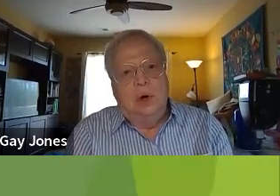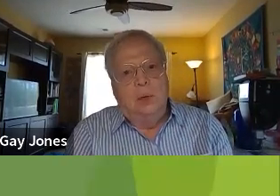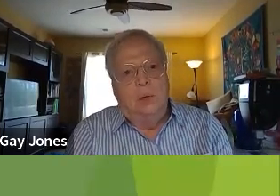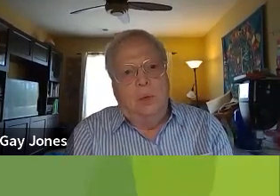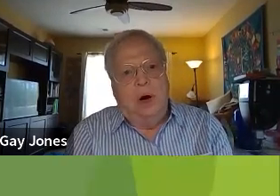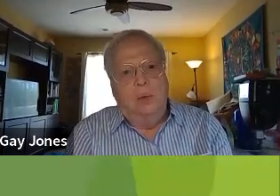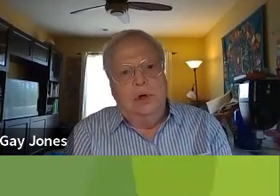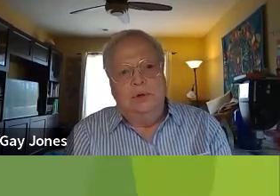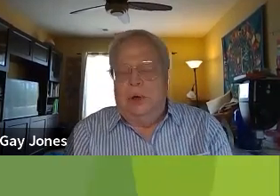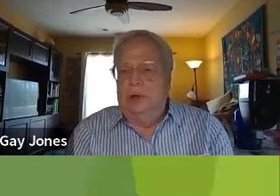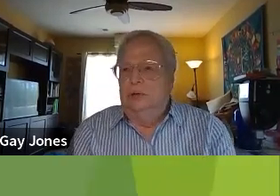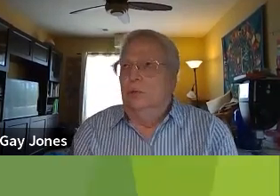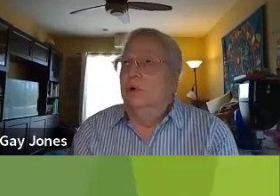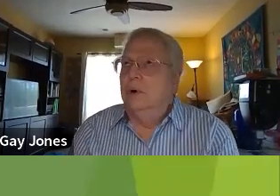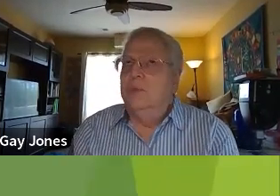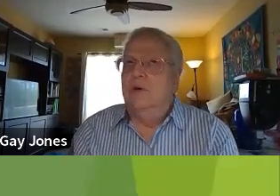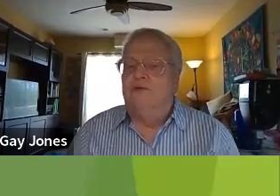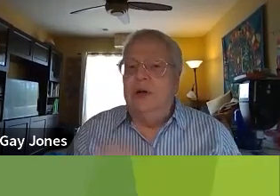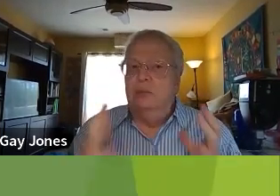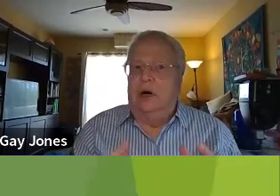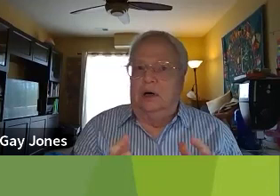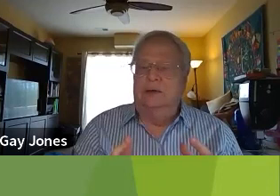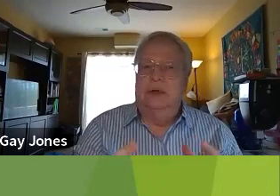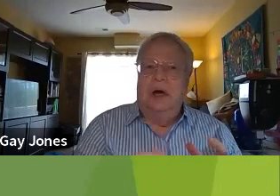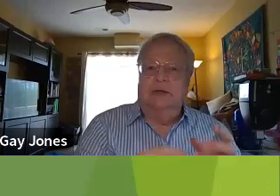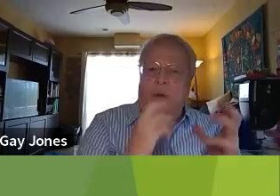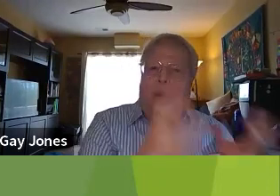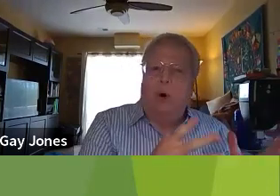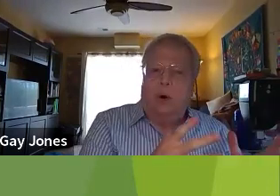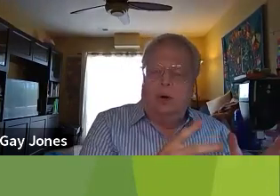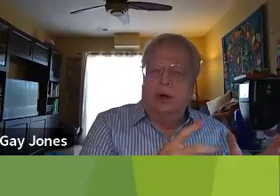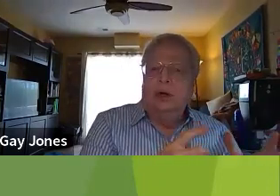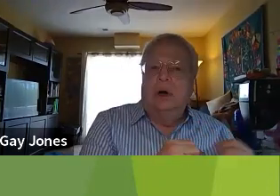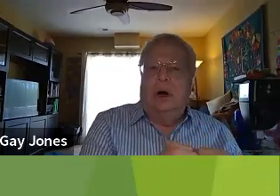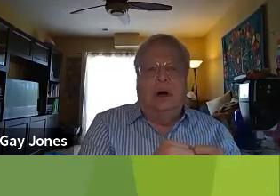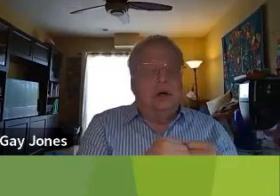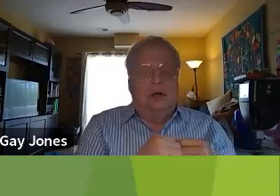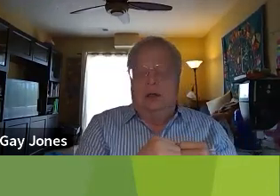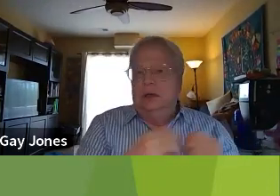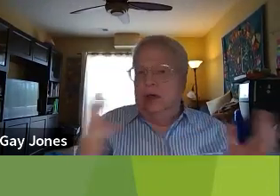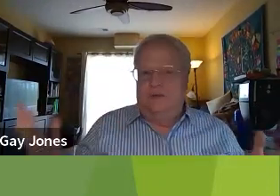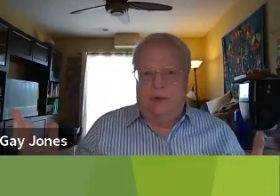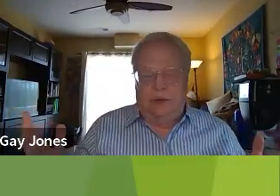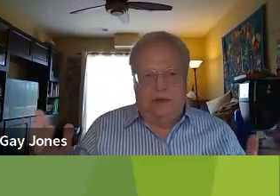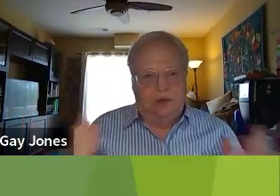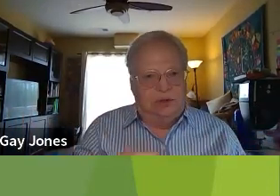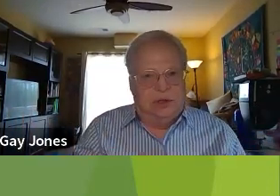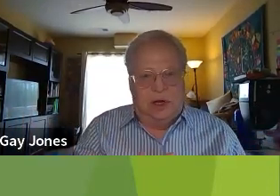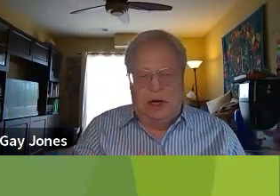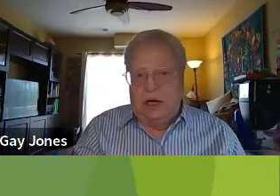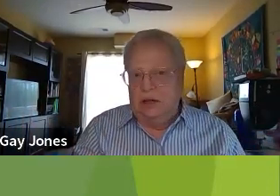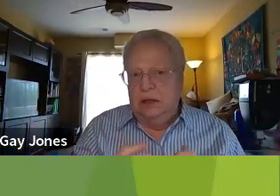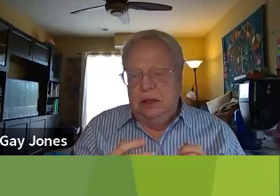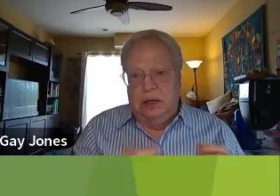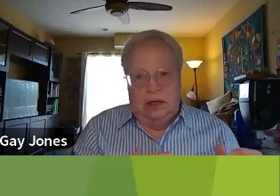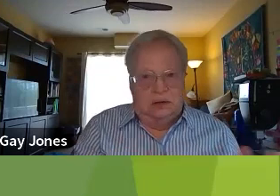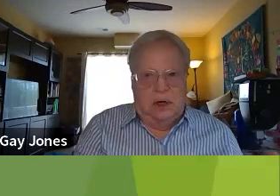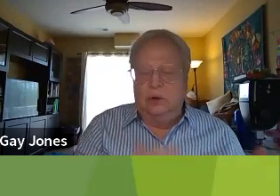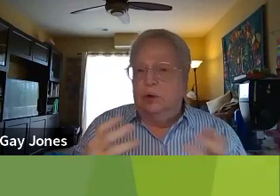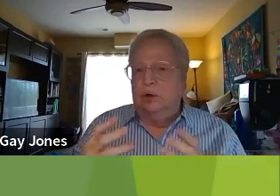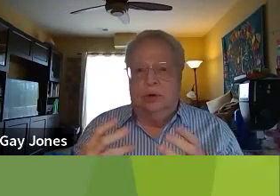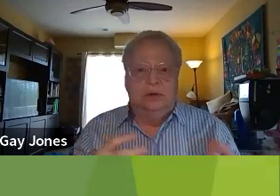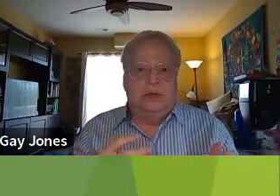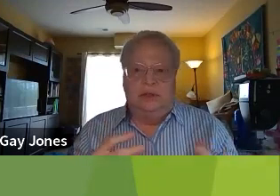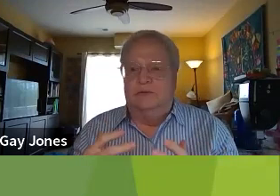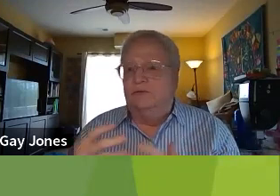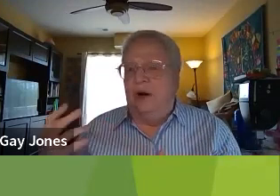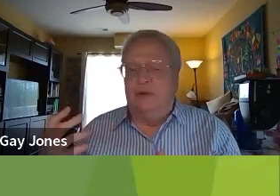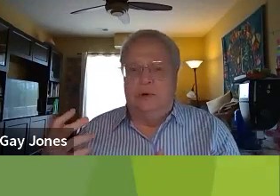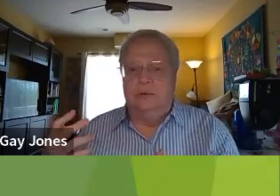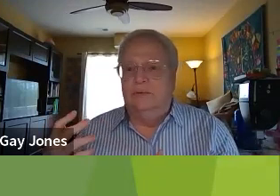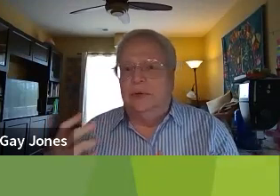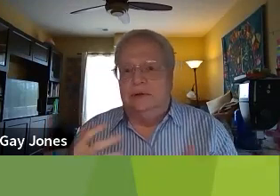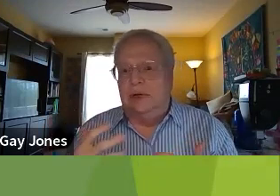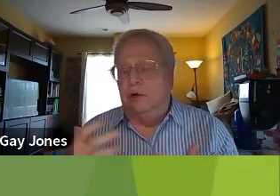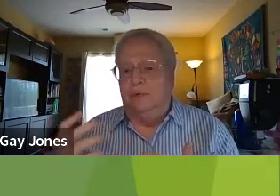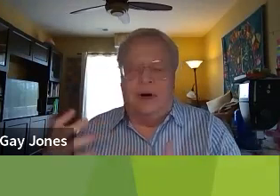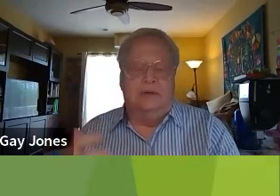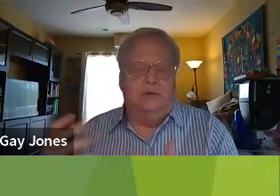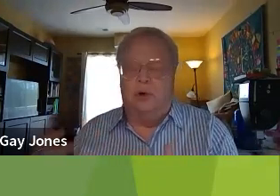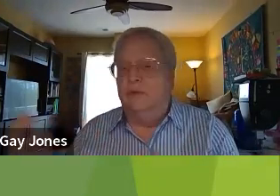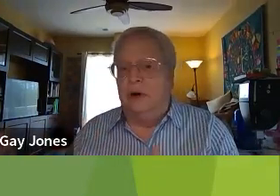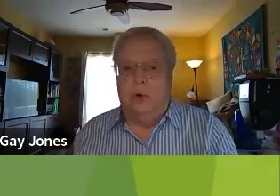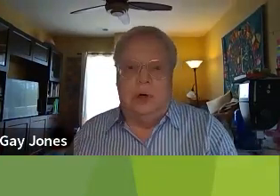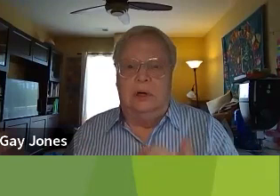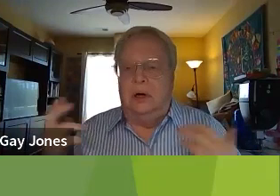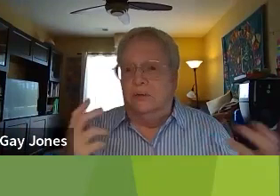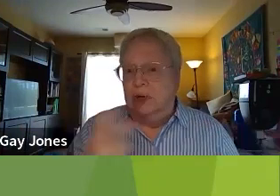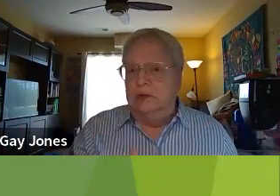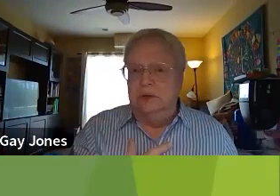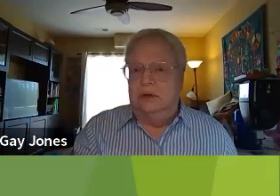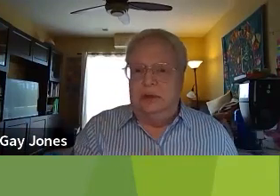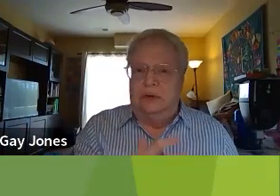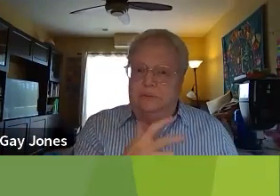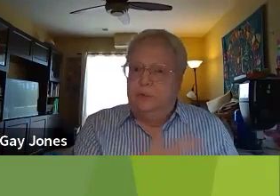So FEMA as a whole, like any other federal agency, is under Section 507, 504 and 508,